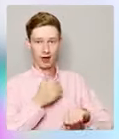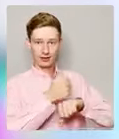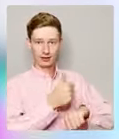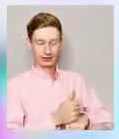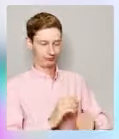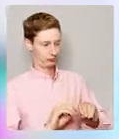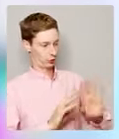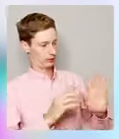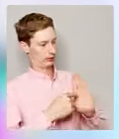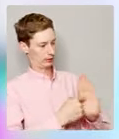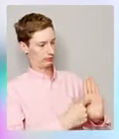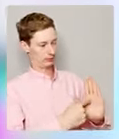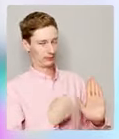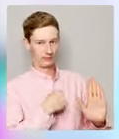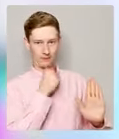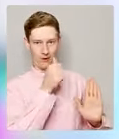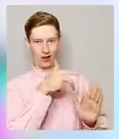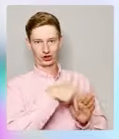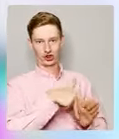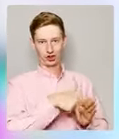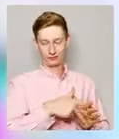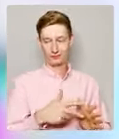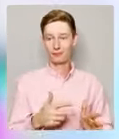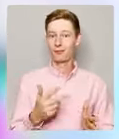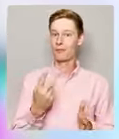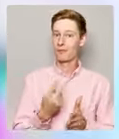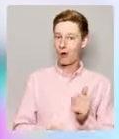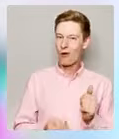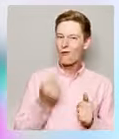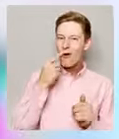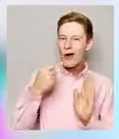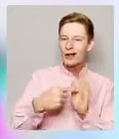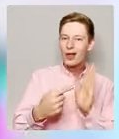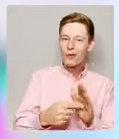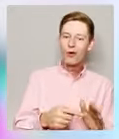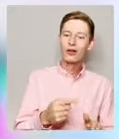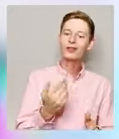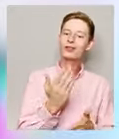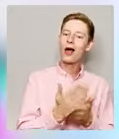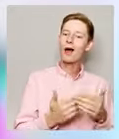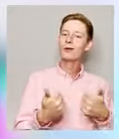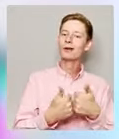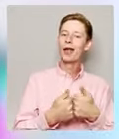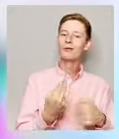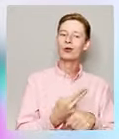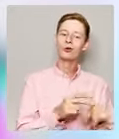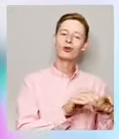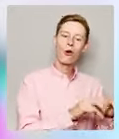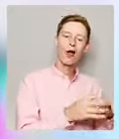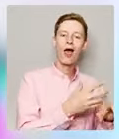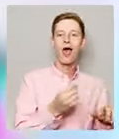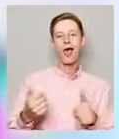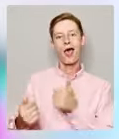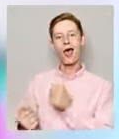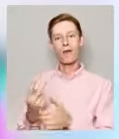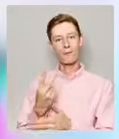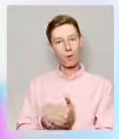and keyboard using features such as aim assist in balancing games that support both controller and keyboard using features such as Aim Assist and target stickiness.